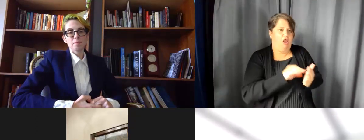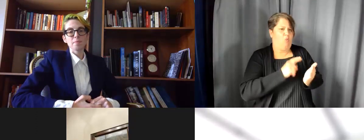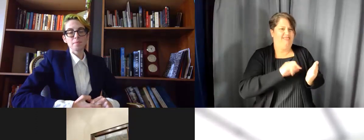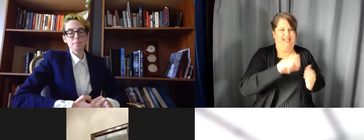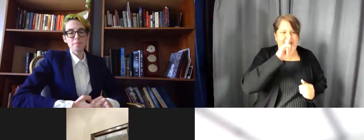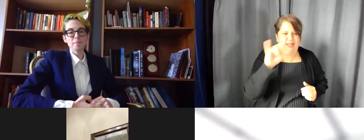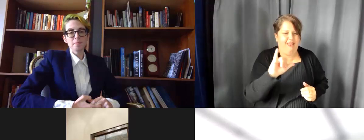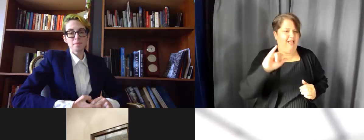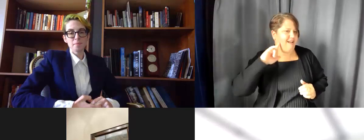Farrah Garland: and